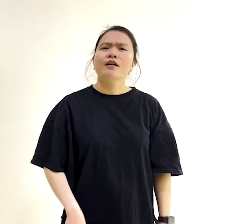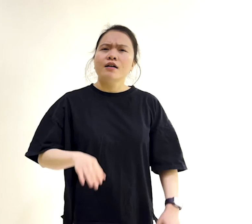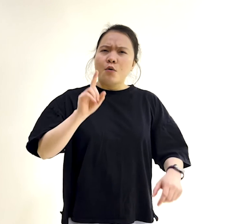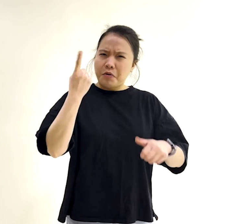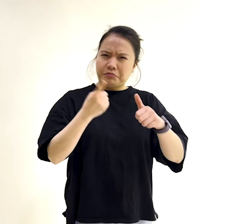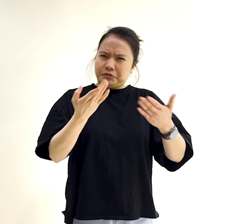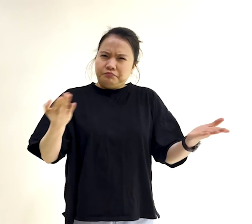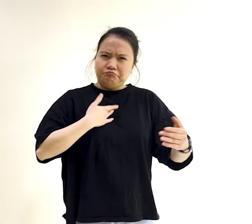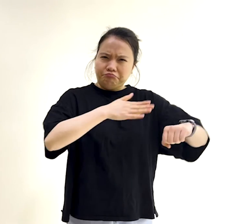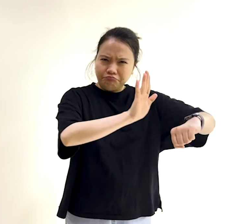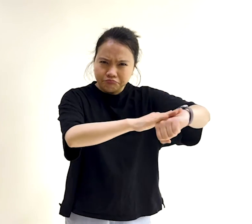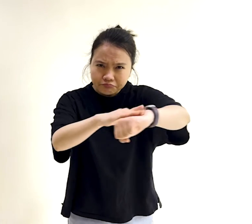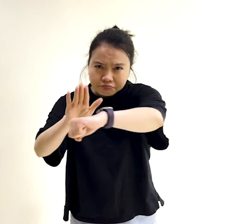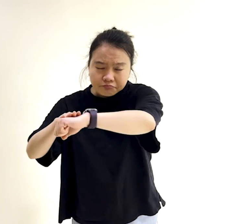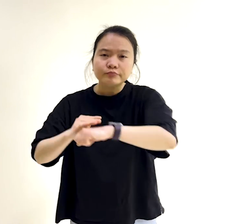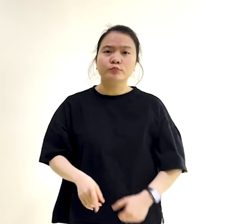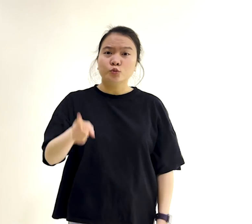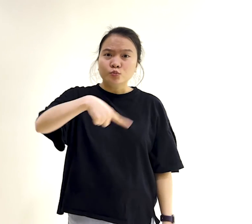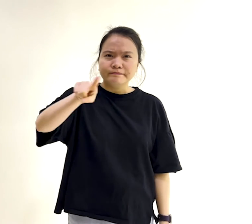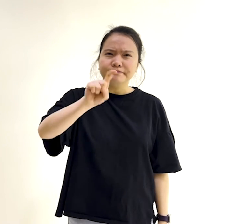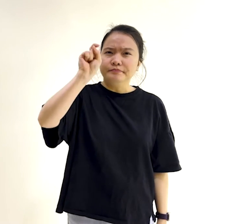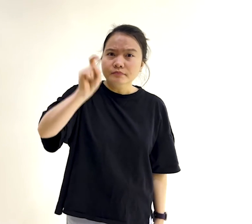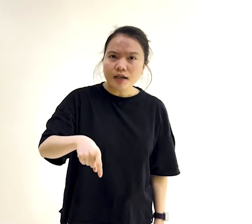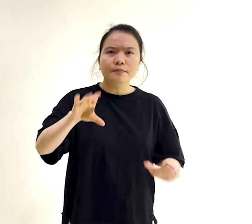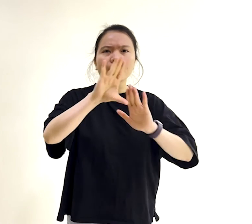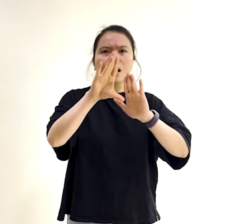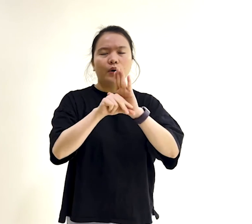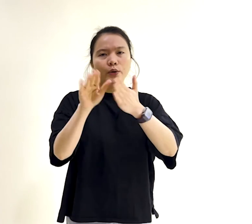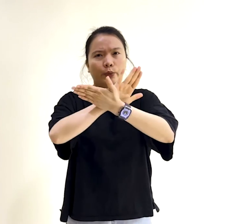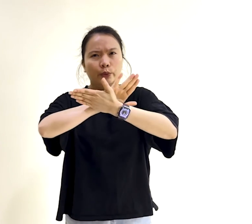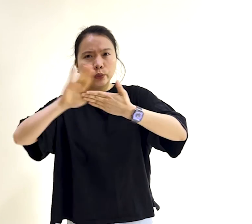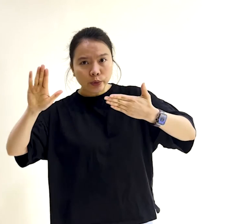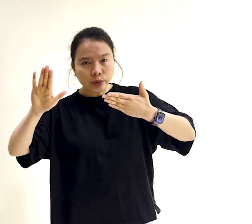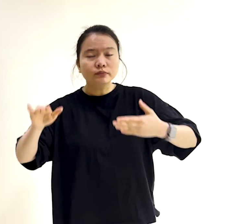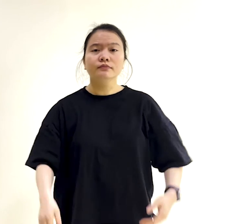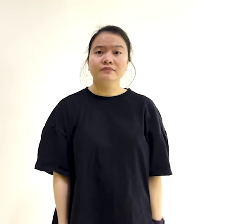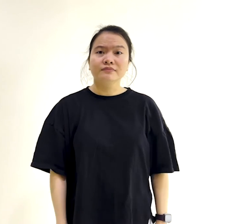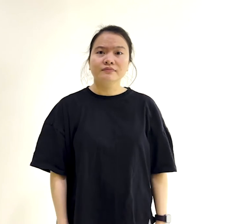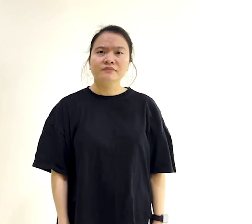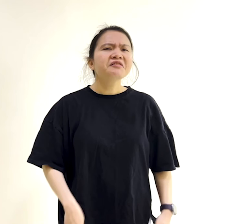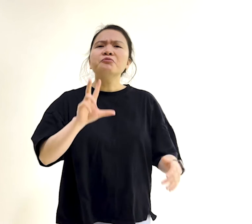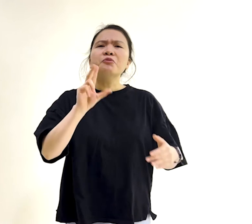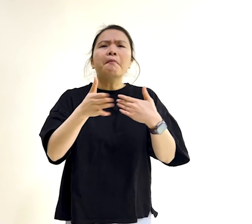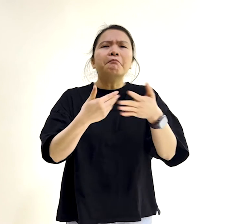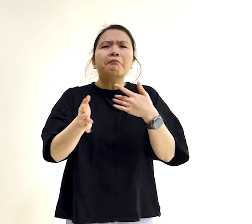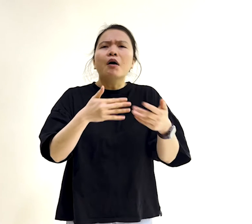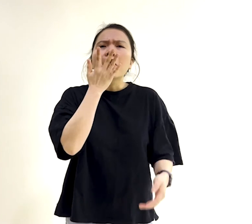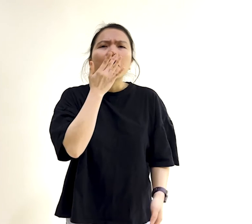Note 1: You have to make sure the background is blank. The background color does not matter as it does not affect the delivery.